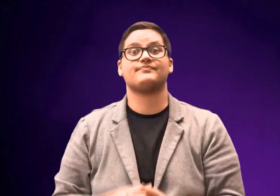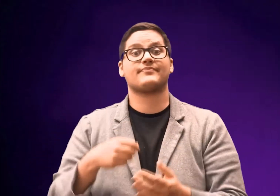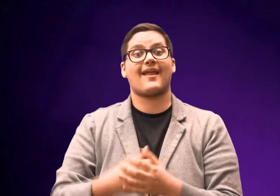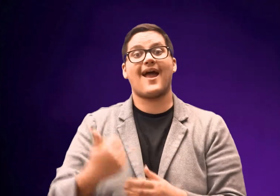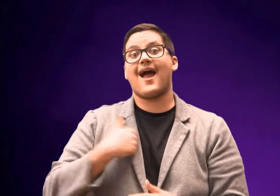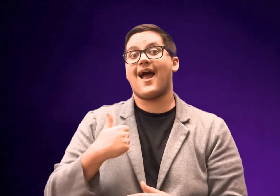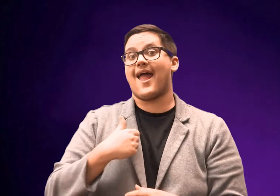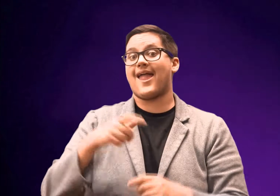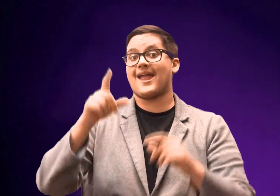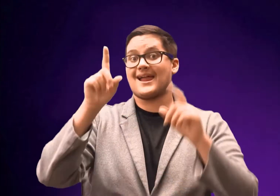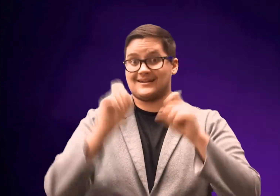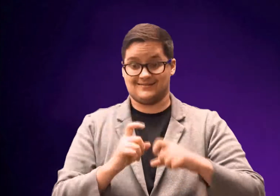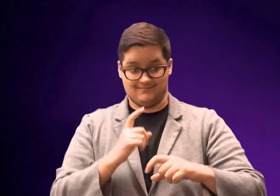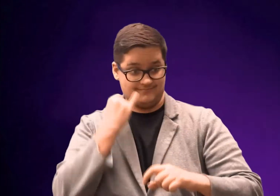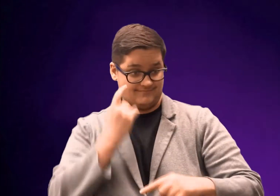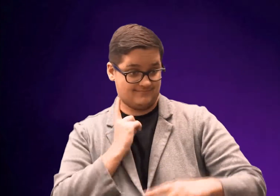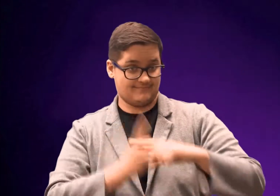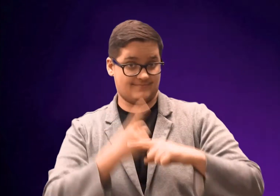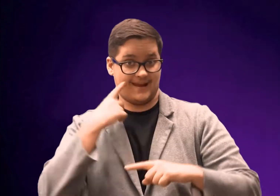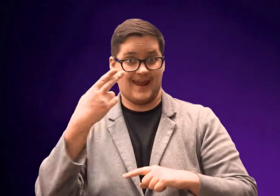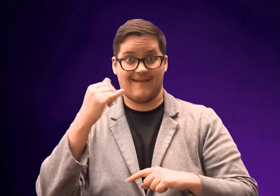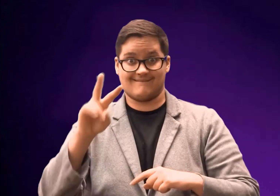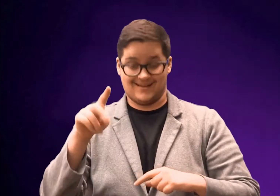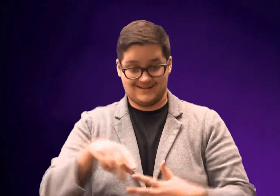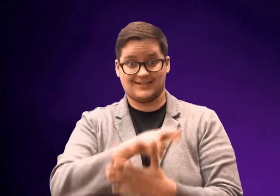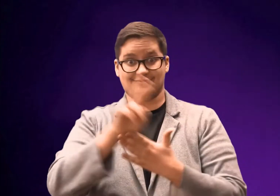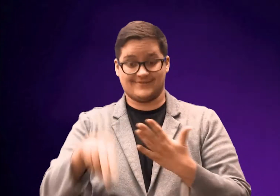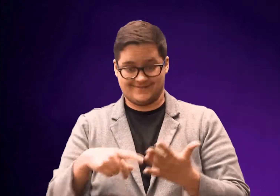In Canada, when you test for HIV, the test result is reported to